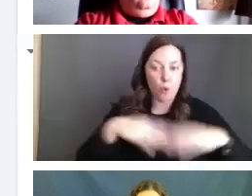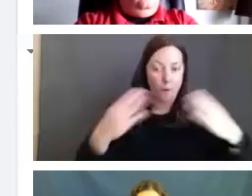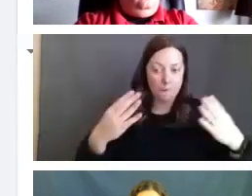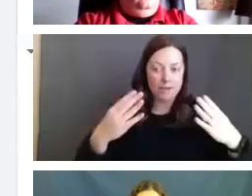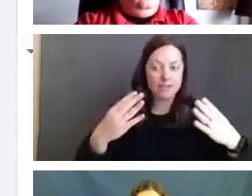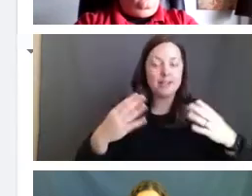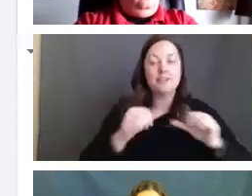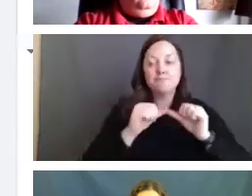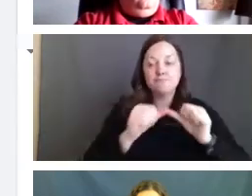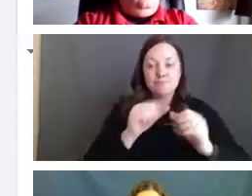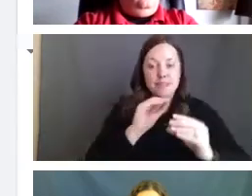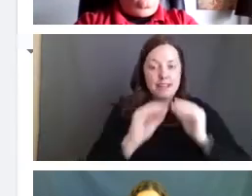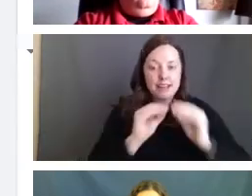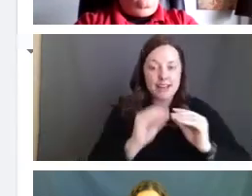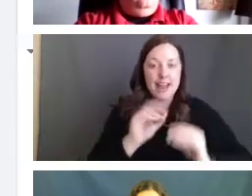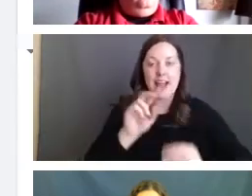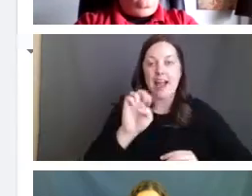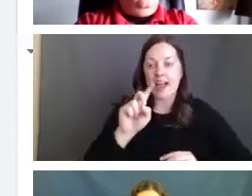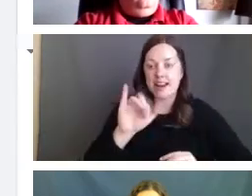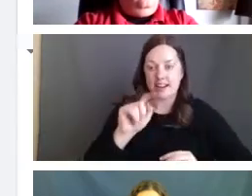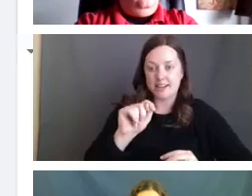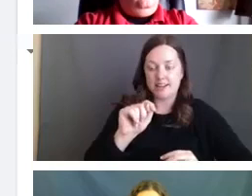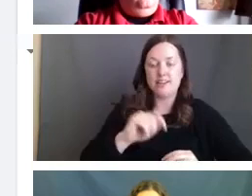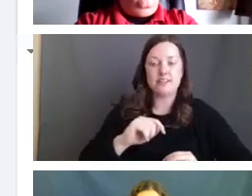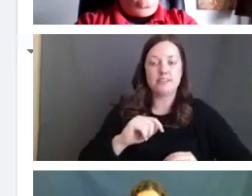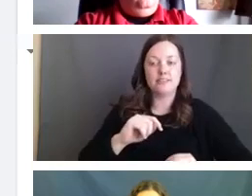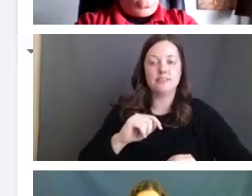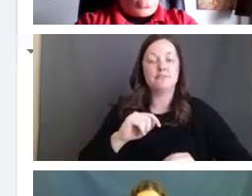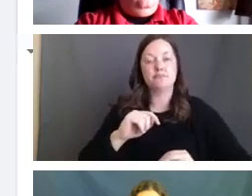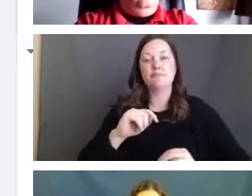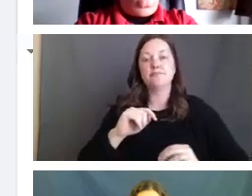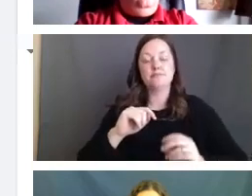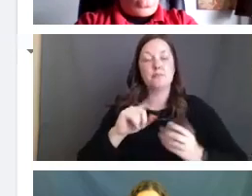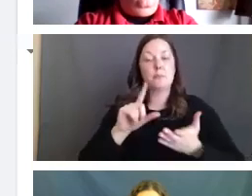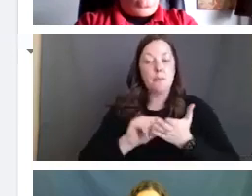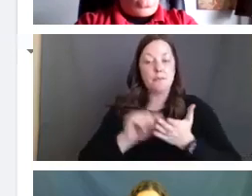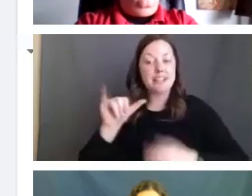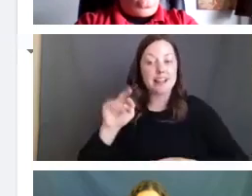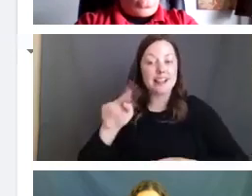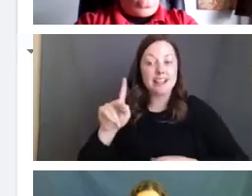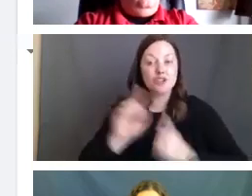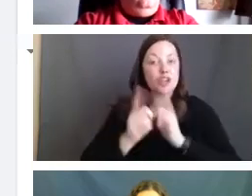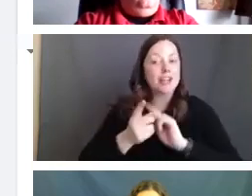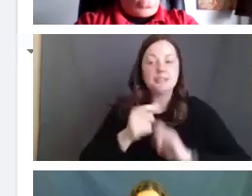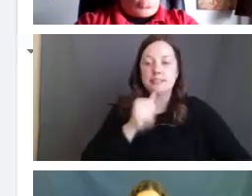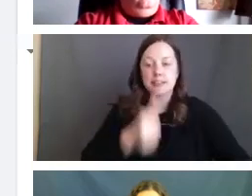to read it so it needs to be large enough for them to see.